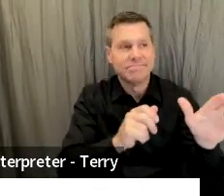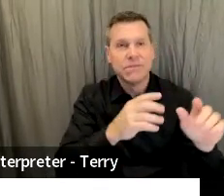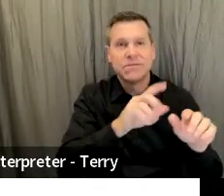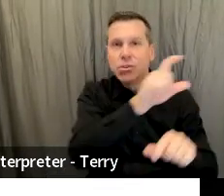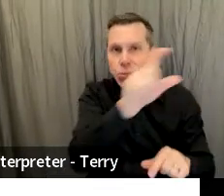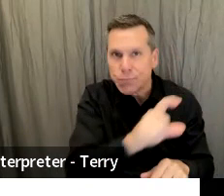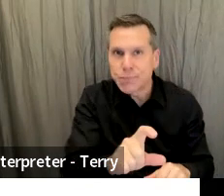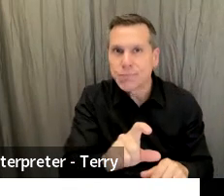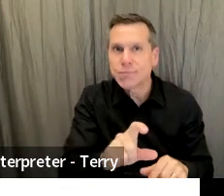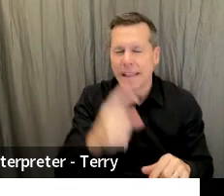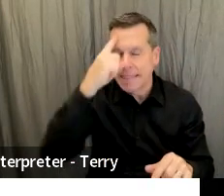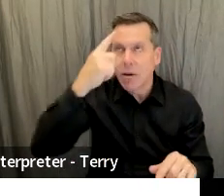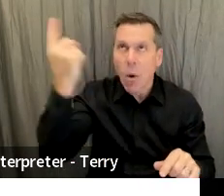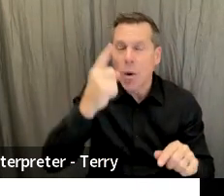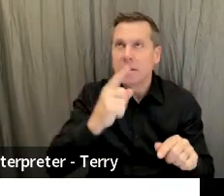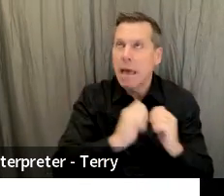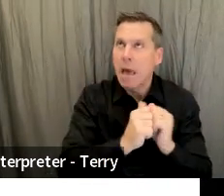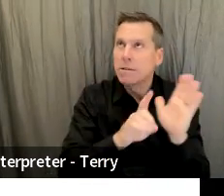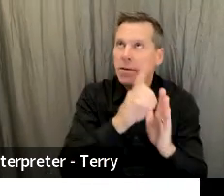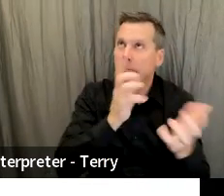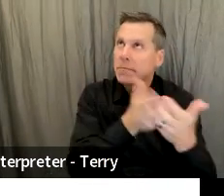are things that could also be used in a face to face class.